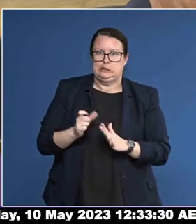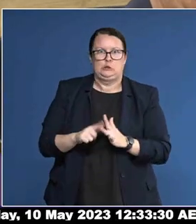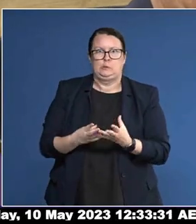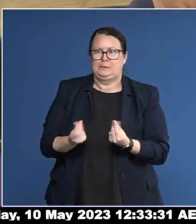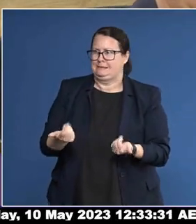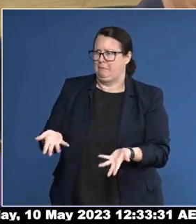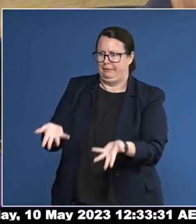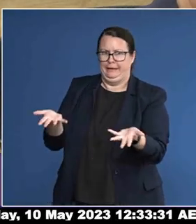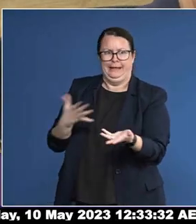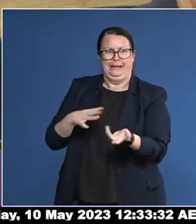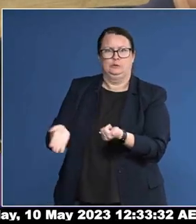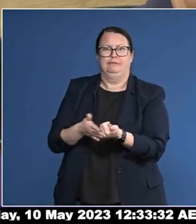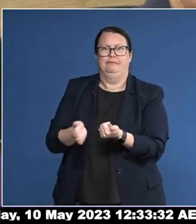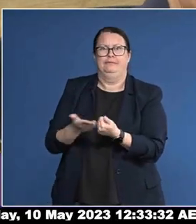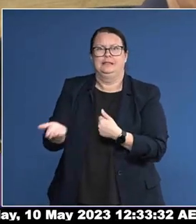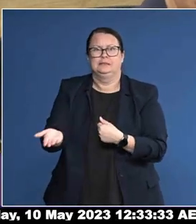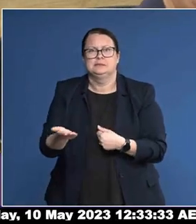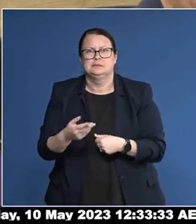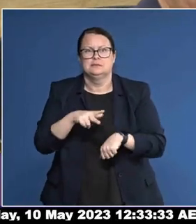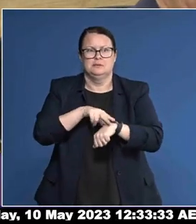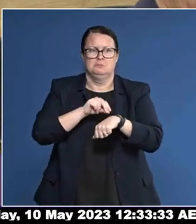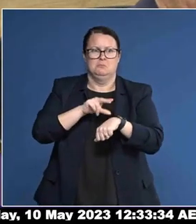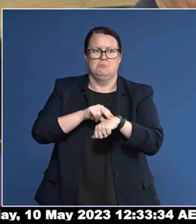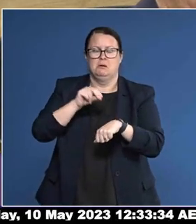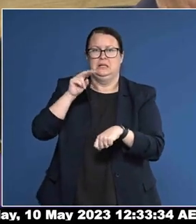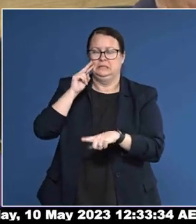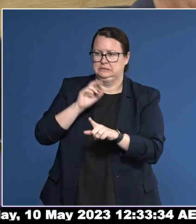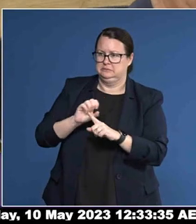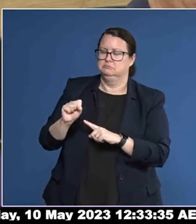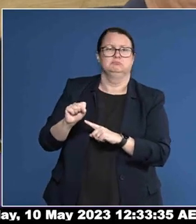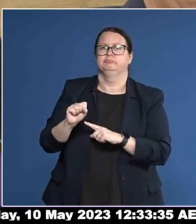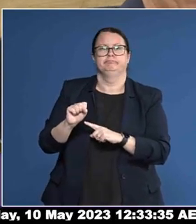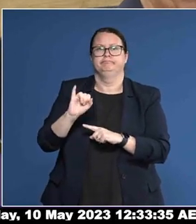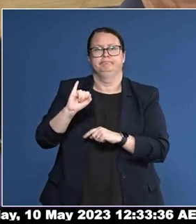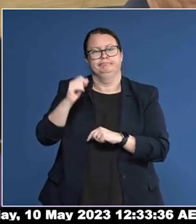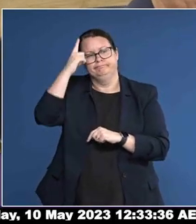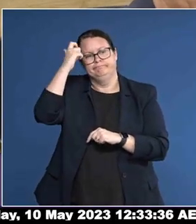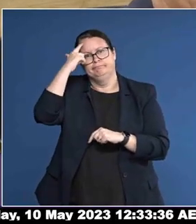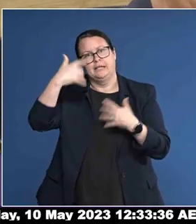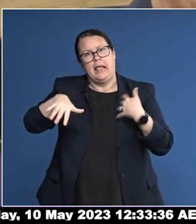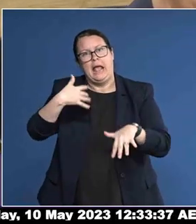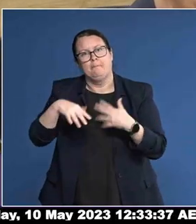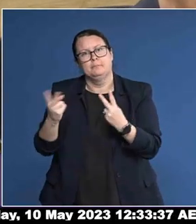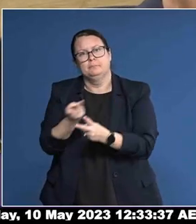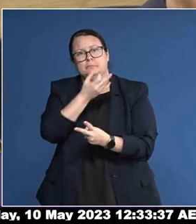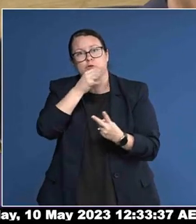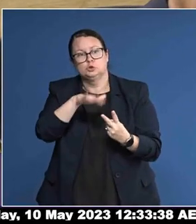the police were able to form a view, may I say, of suspected harm to the children. I think so.